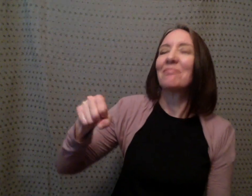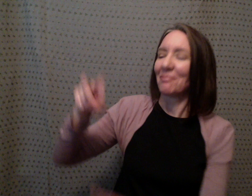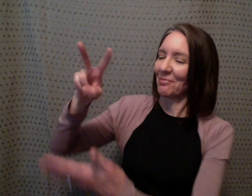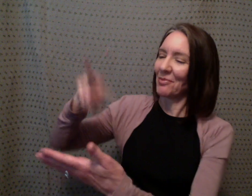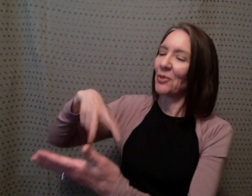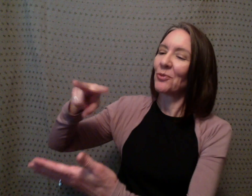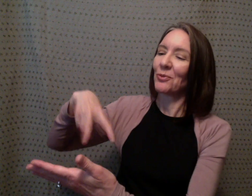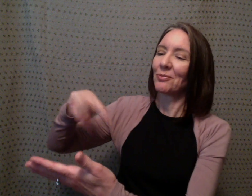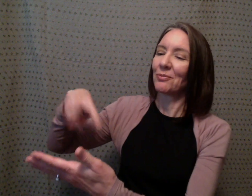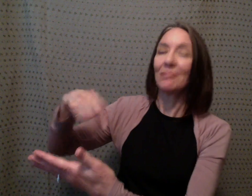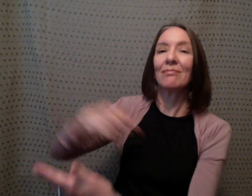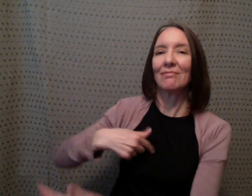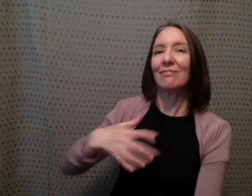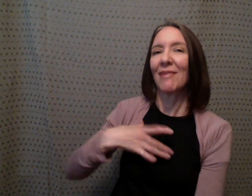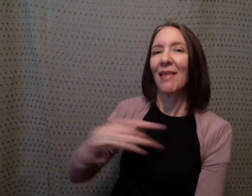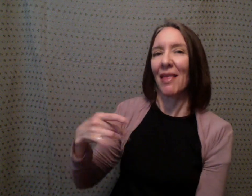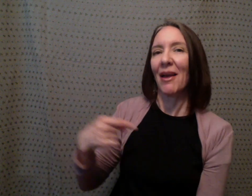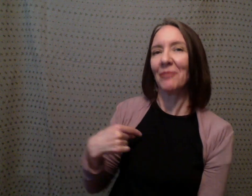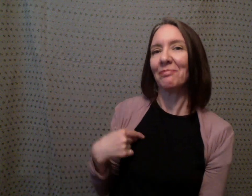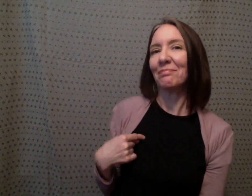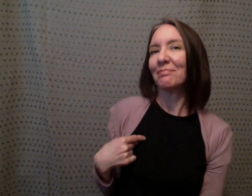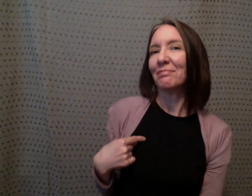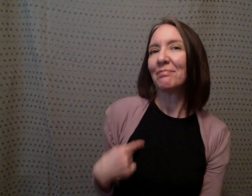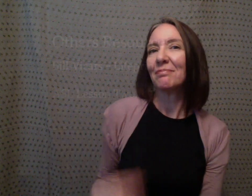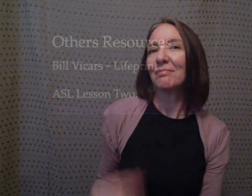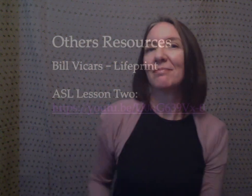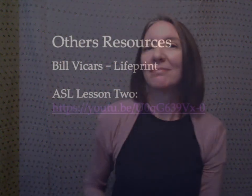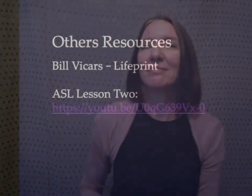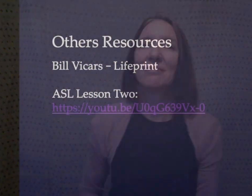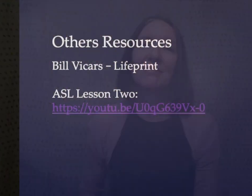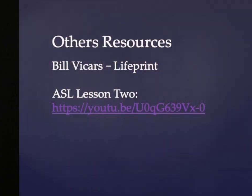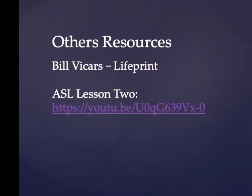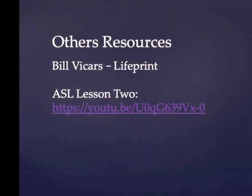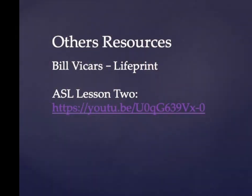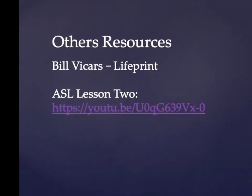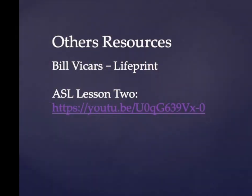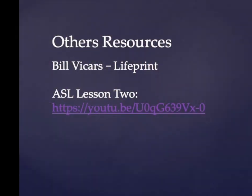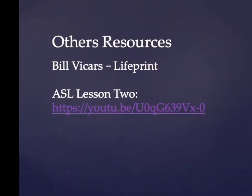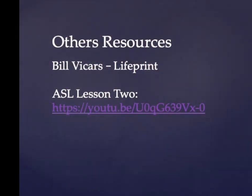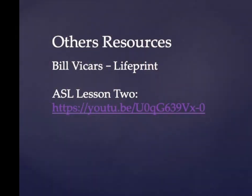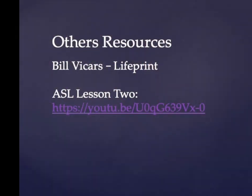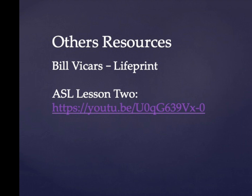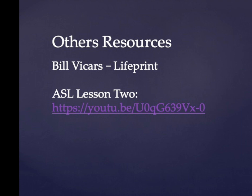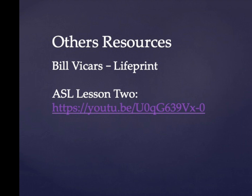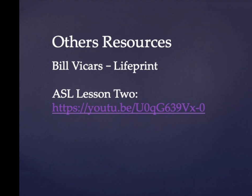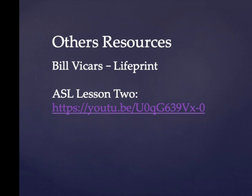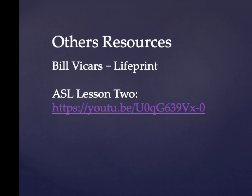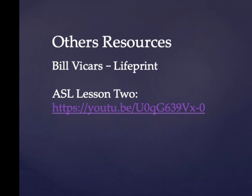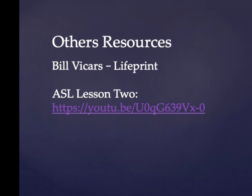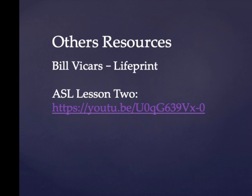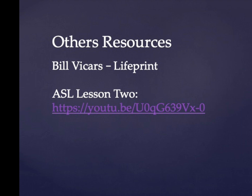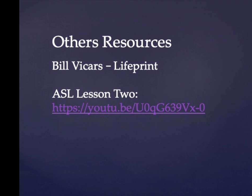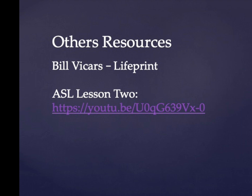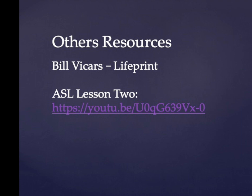Yes, reading, I like to. For more practice along these same lines